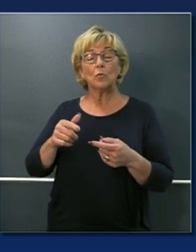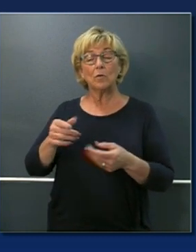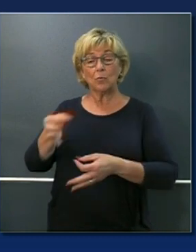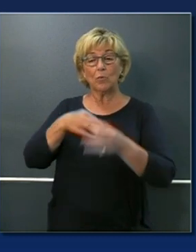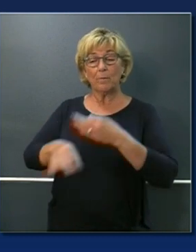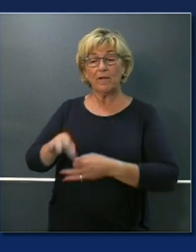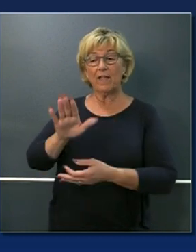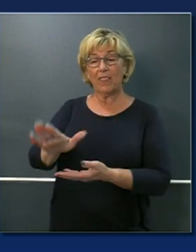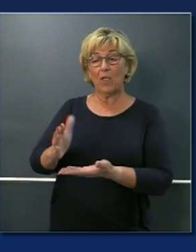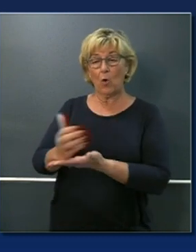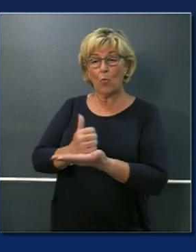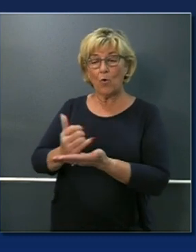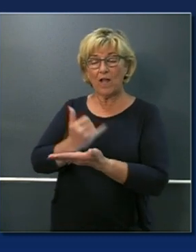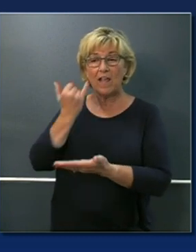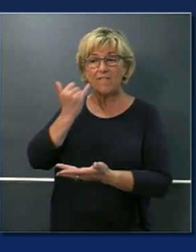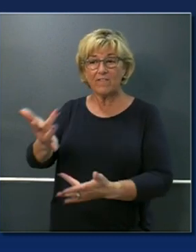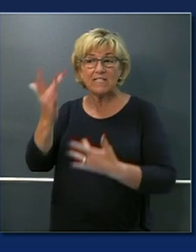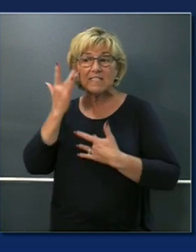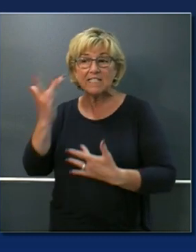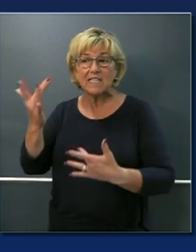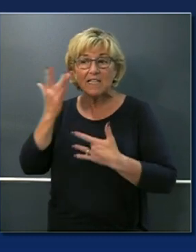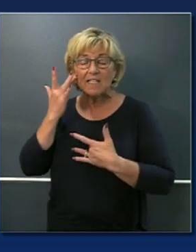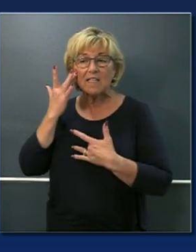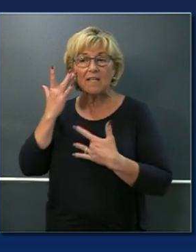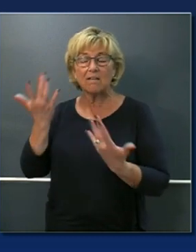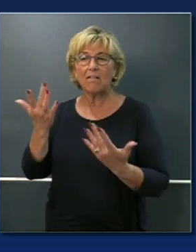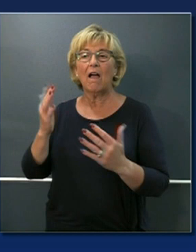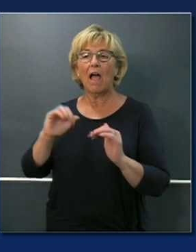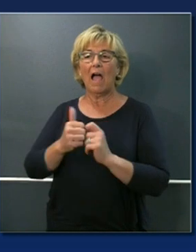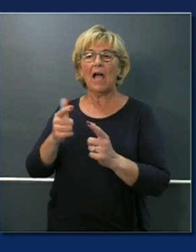FULLY SAFE BUT CERTAINLY LOWER RISK WE CAN ONLY DECISIONS